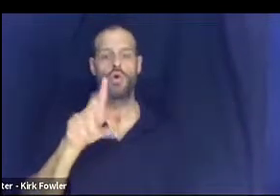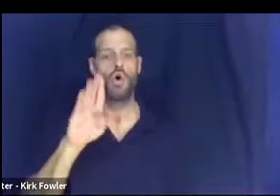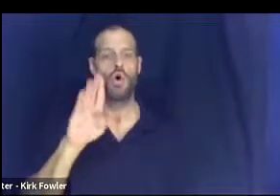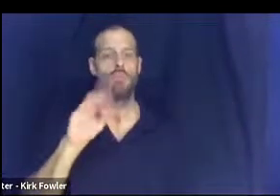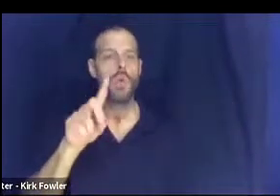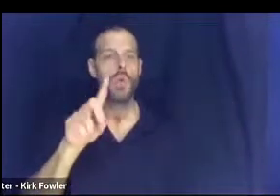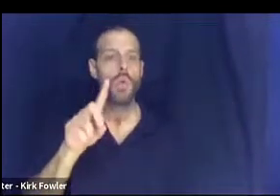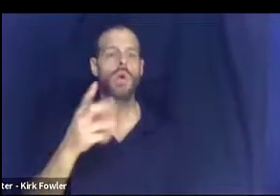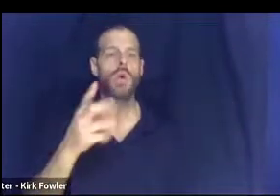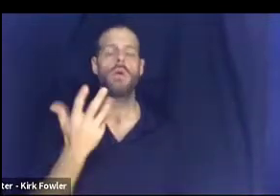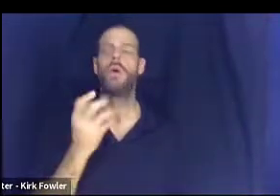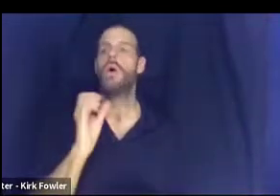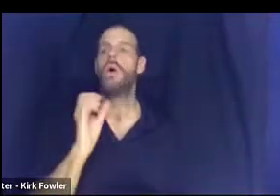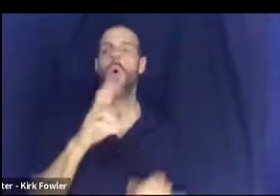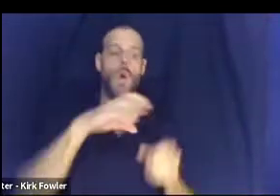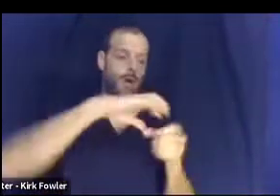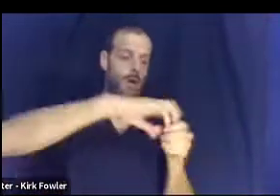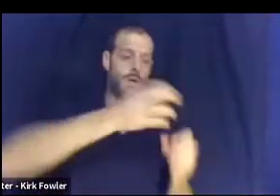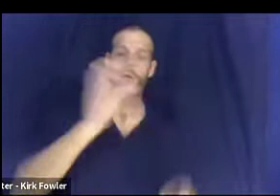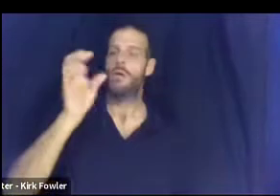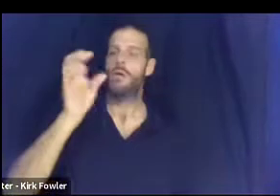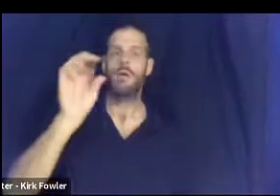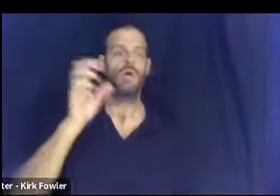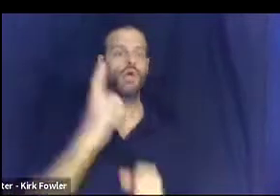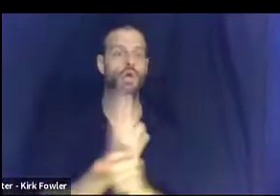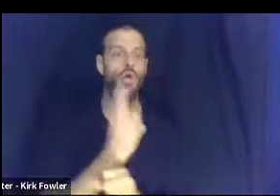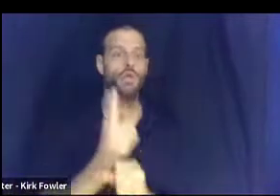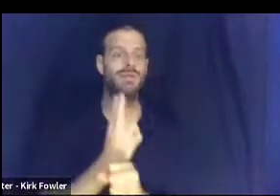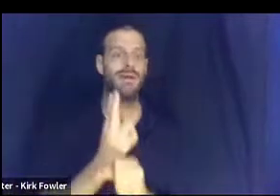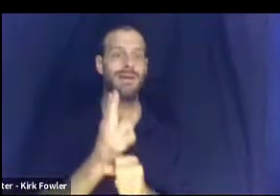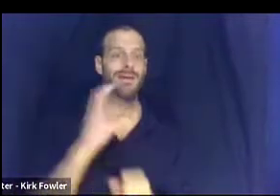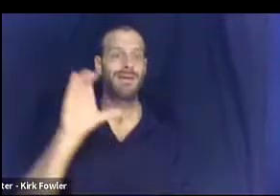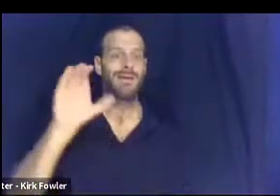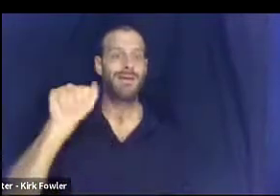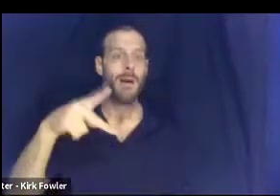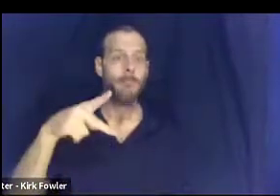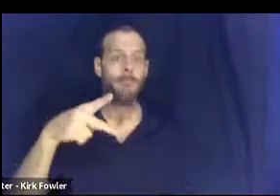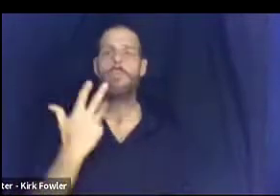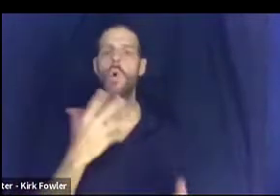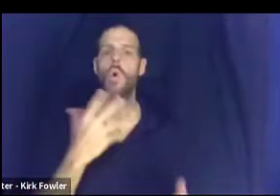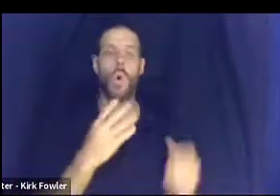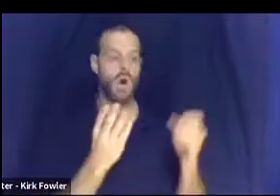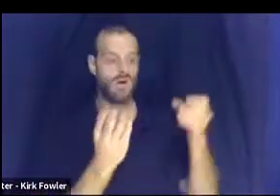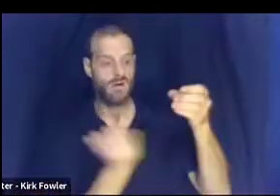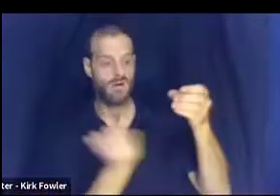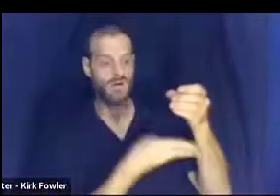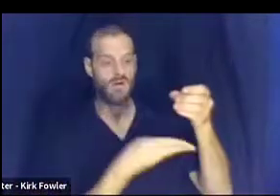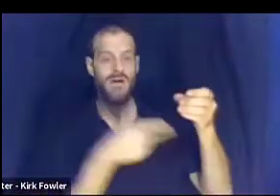or maybe cutting it in half and mounting it on the cardboard. Or if the student is really truly a visual learner,